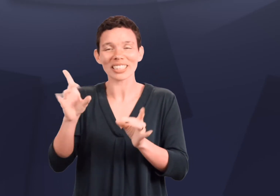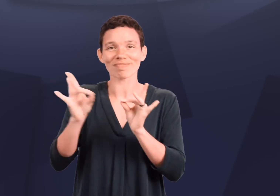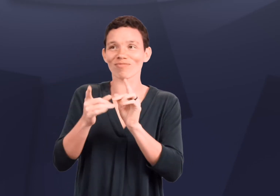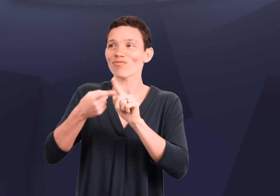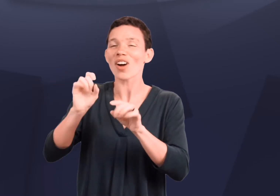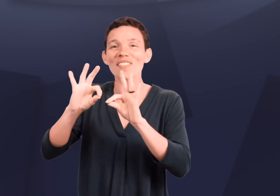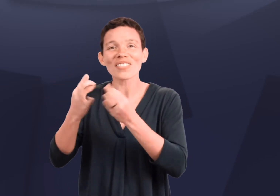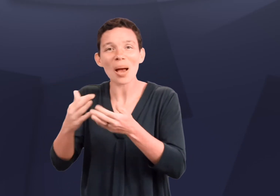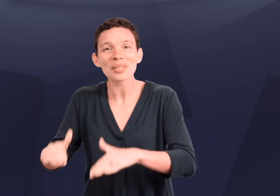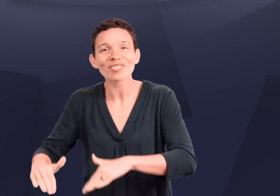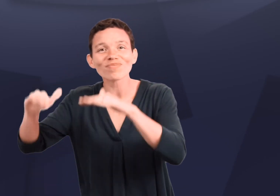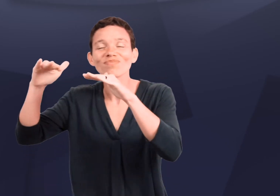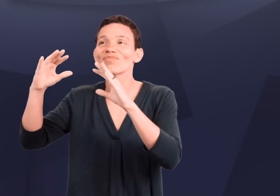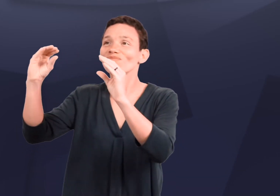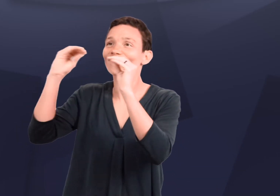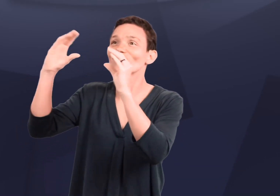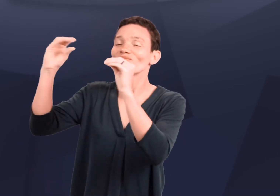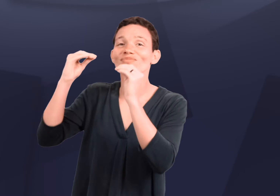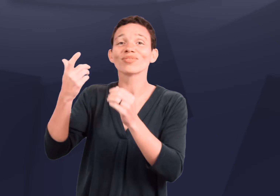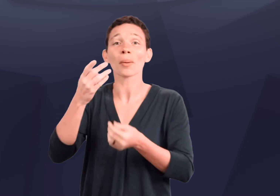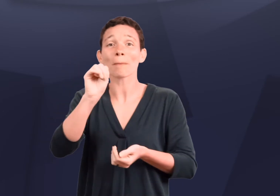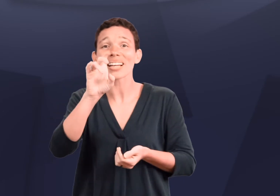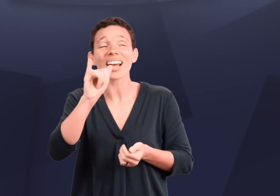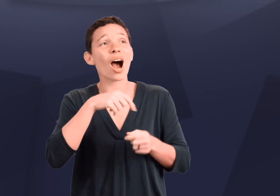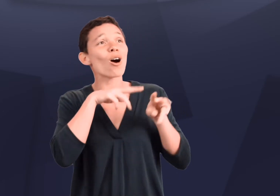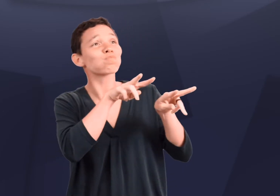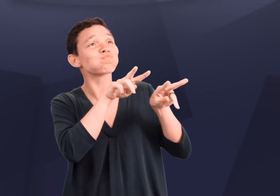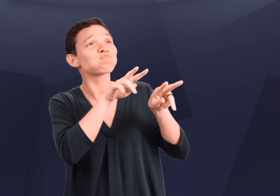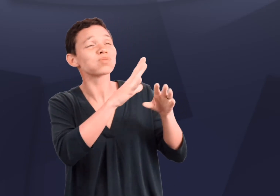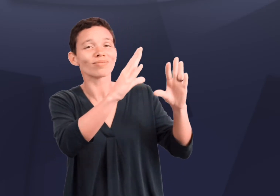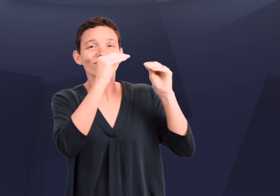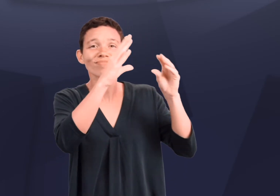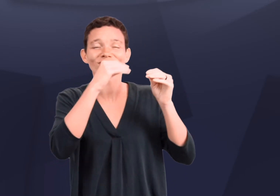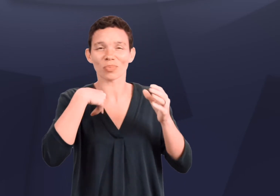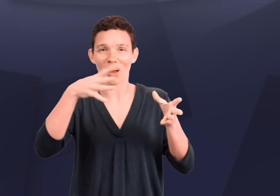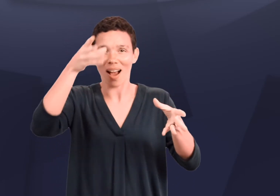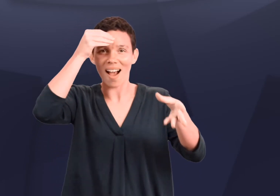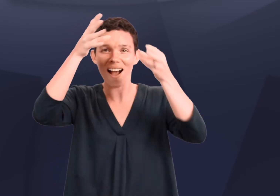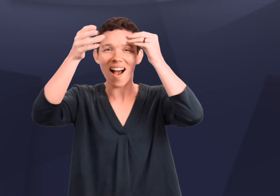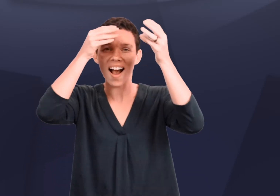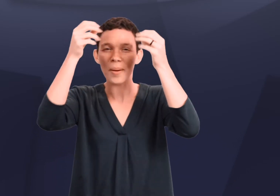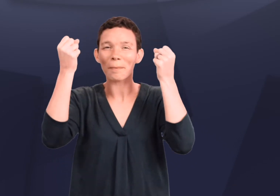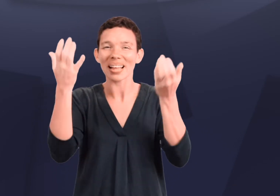Many of our biases come from our family environment growing up and from what we were taught and saw in different media.